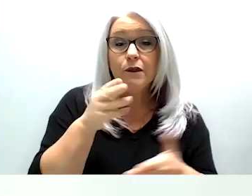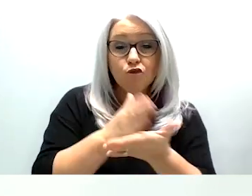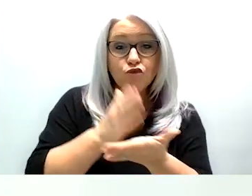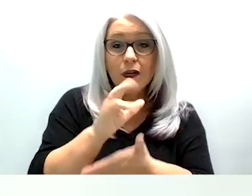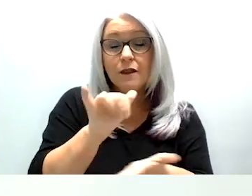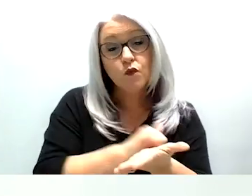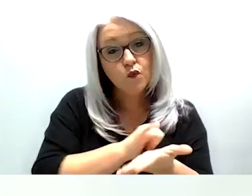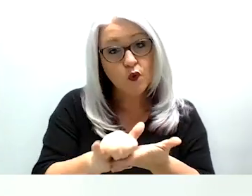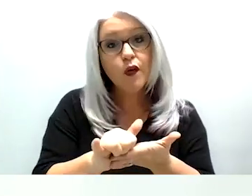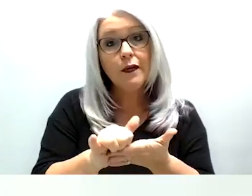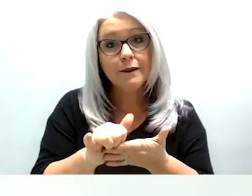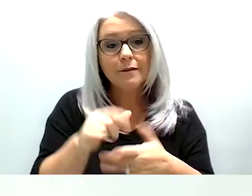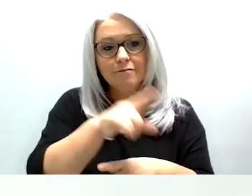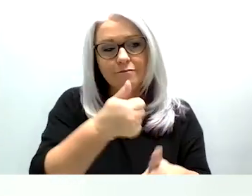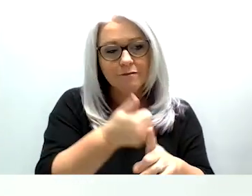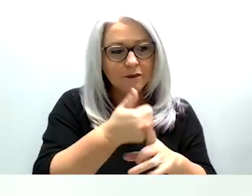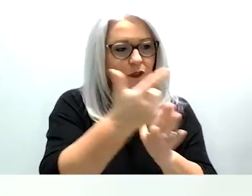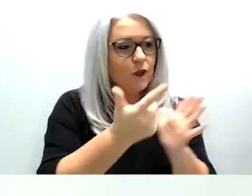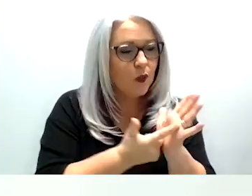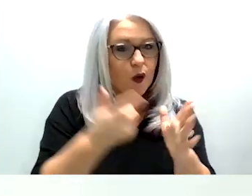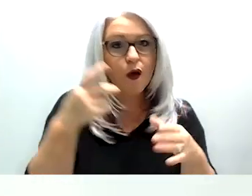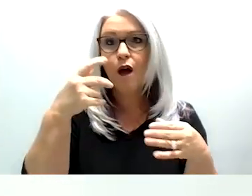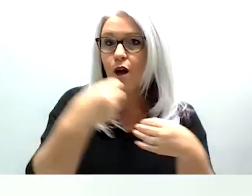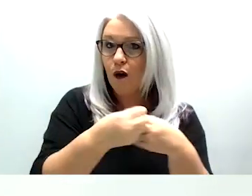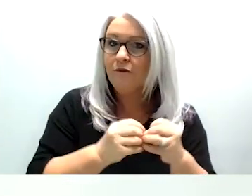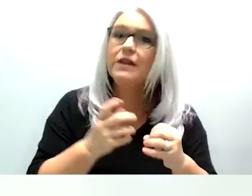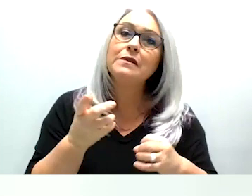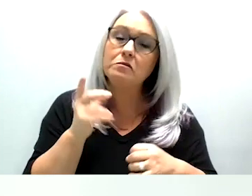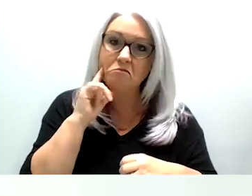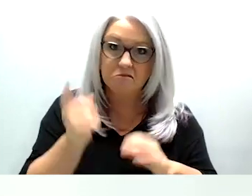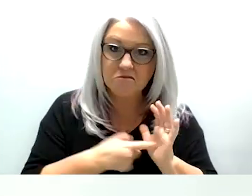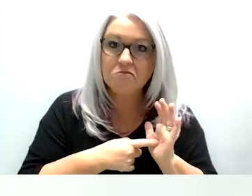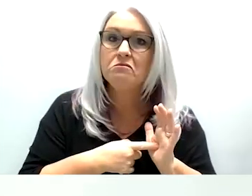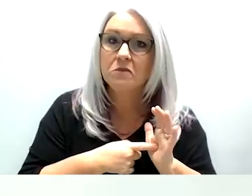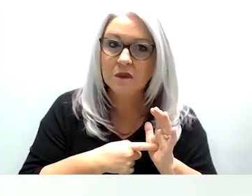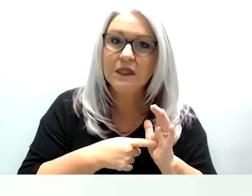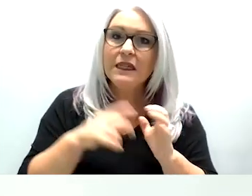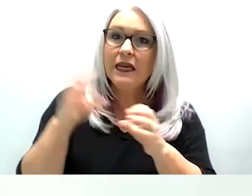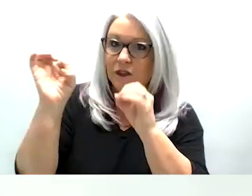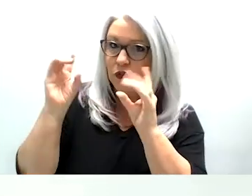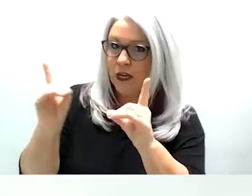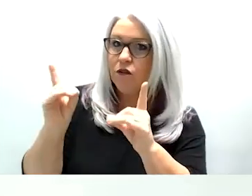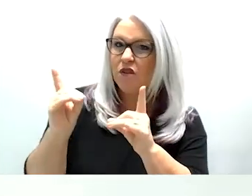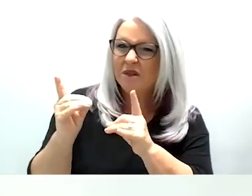commonly seeing those requests from people in the employment and the education contexts. But it does cover other aspects of